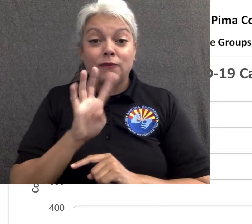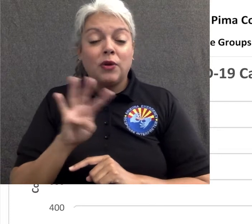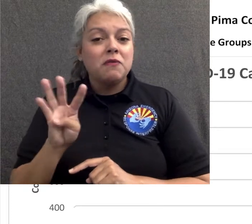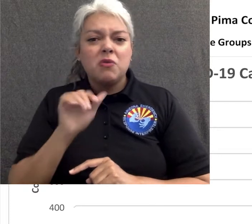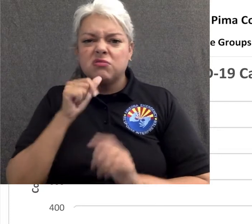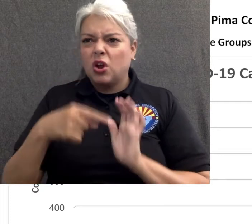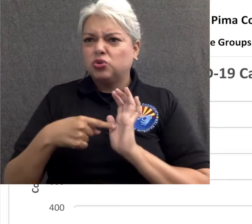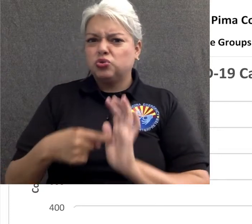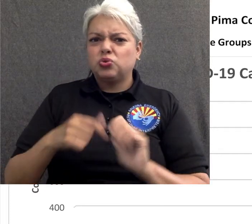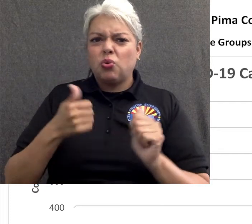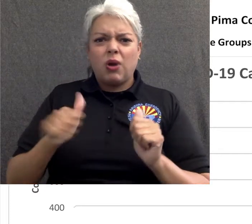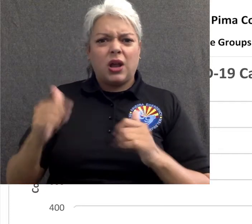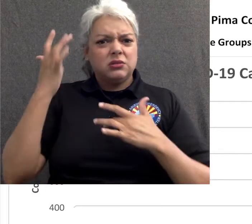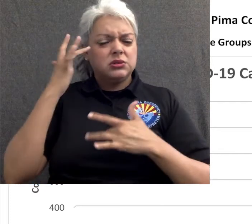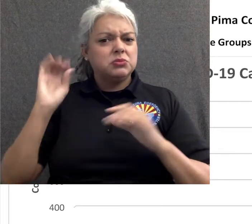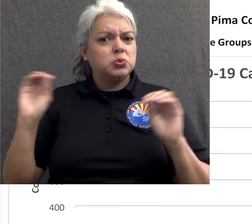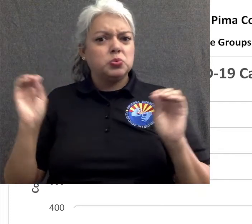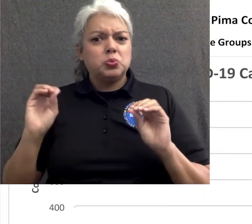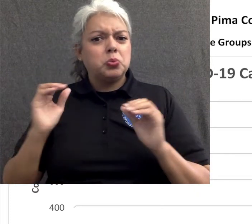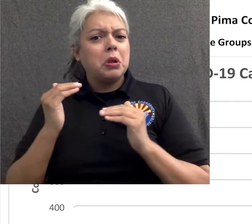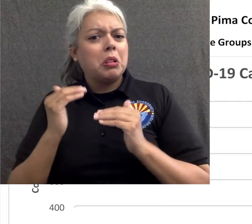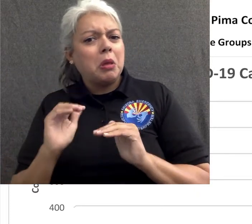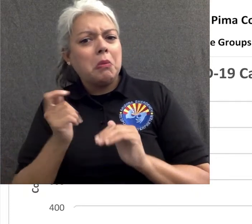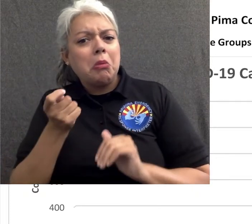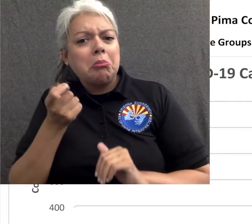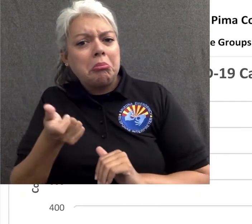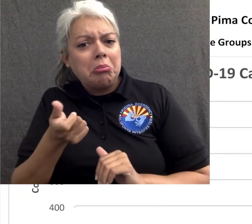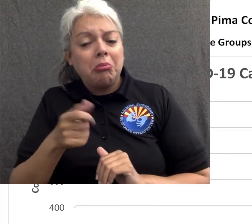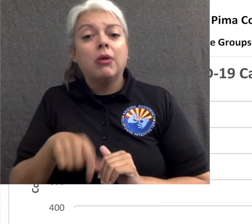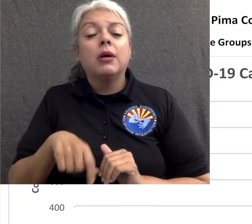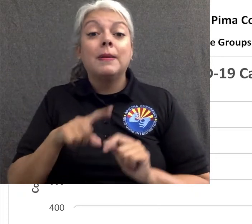but once again these are cases they are COVID-proven